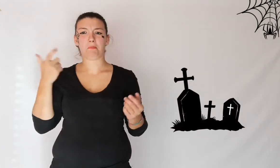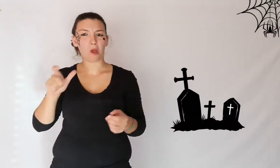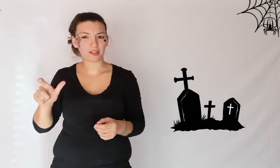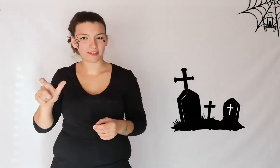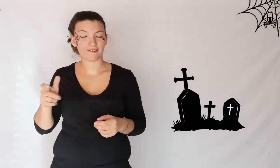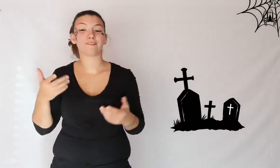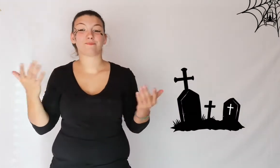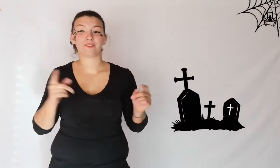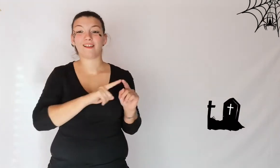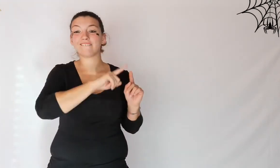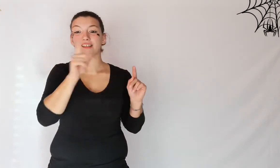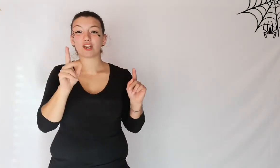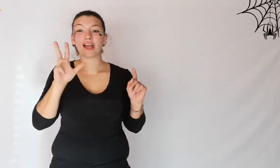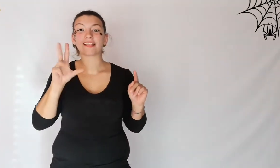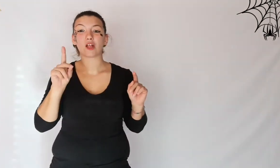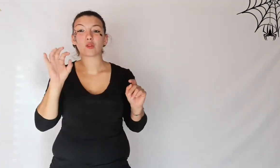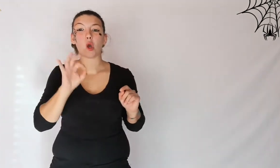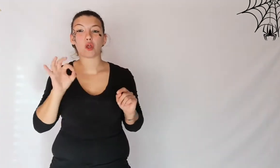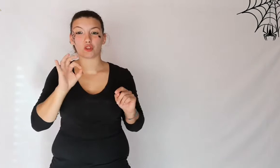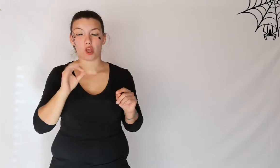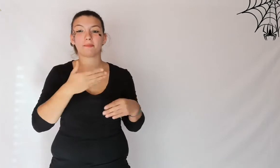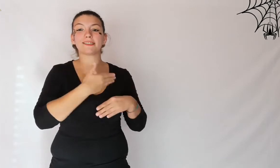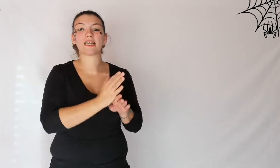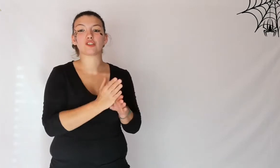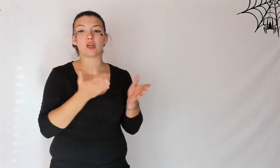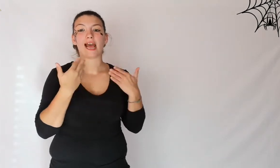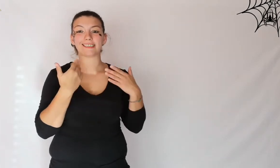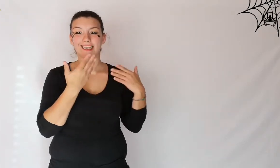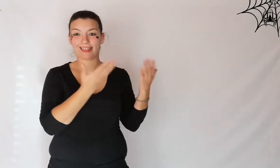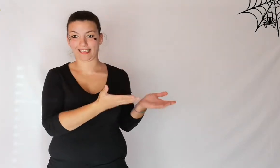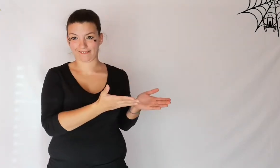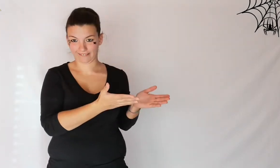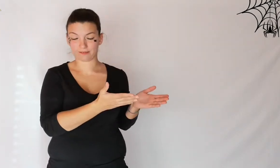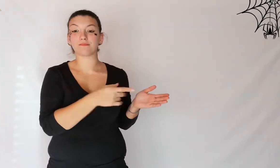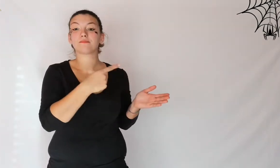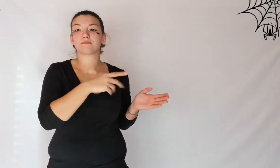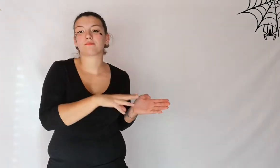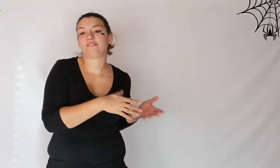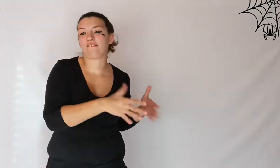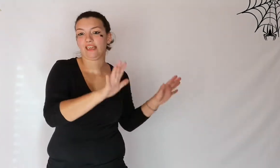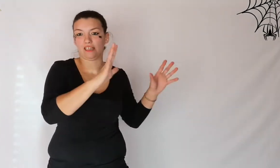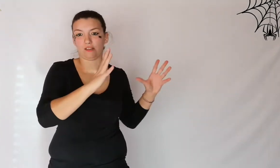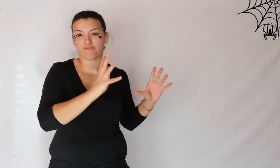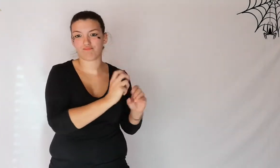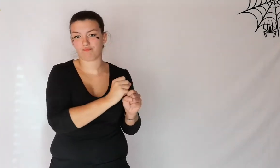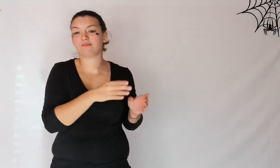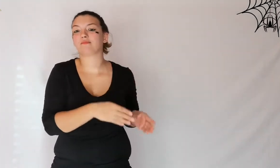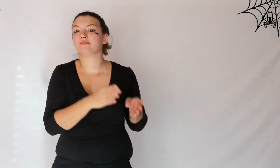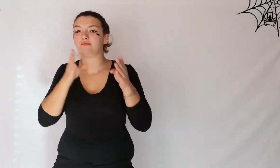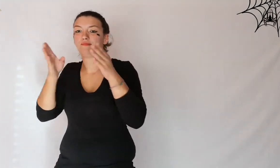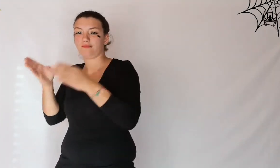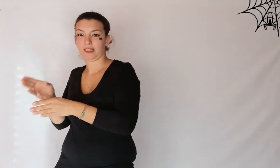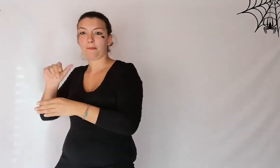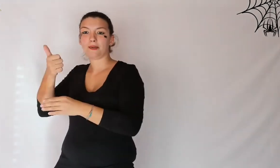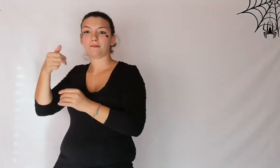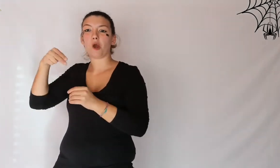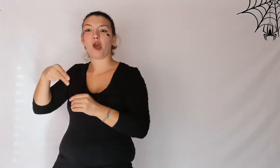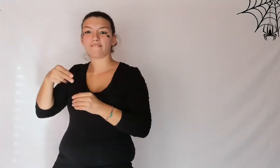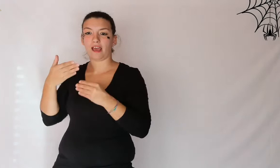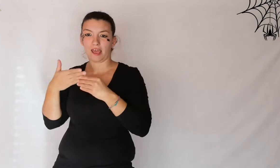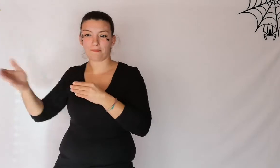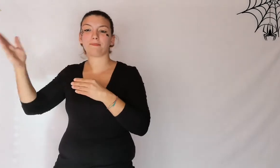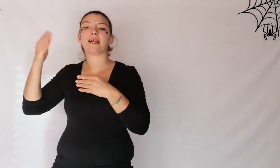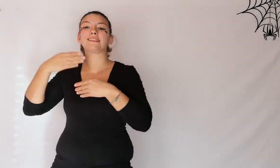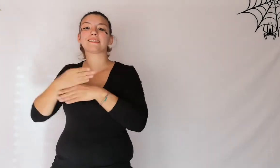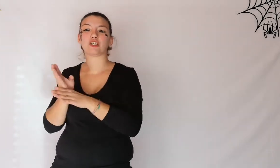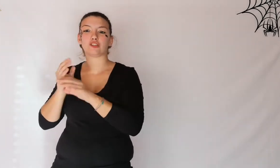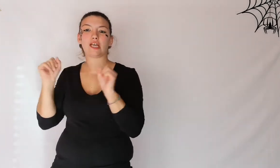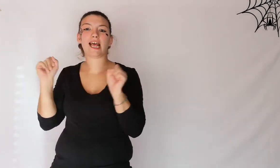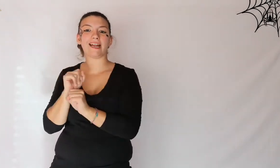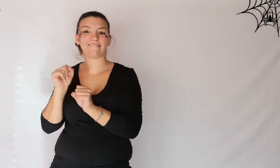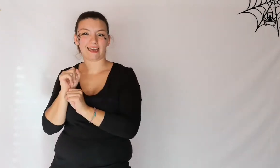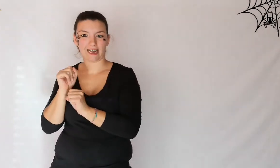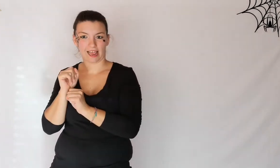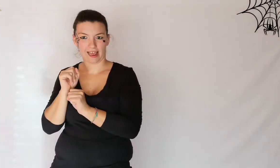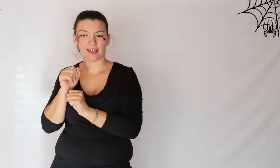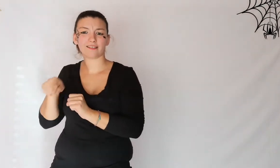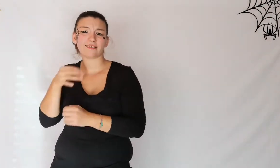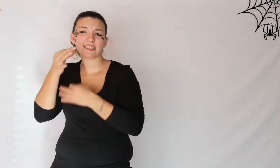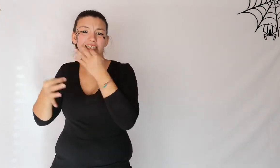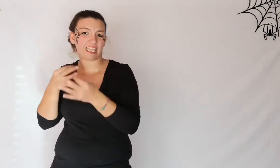because on October 31st the summer season ends and the winter season begins, it